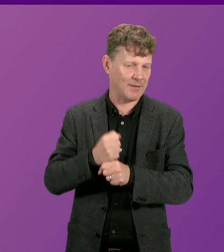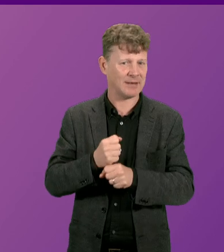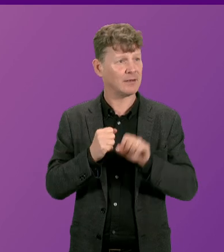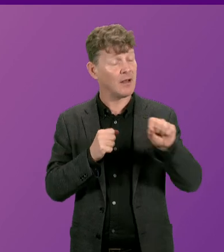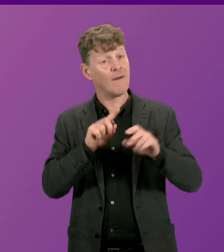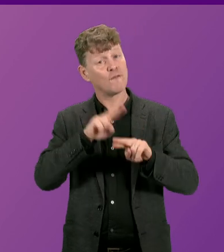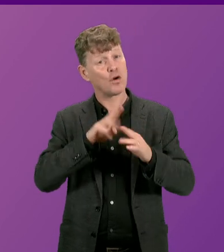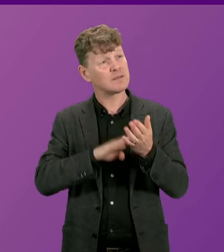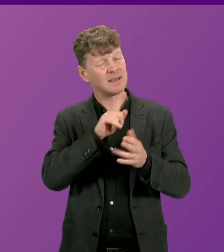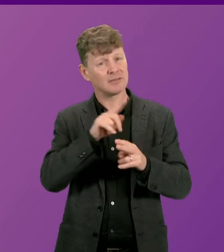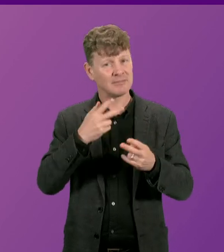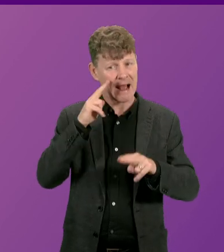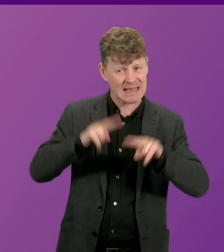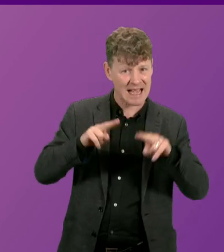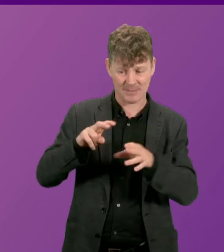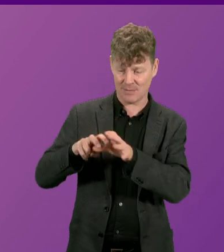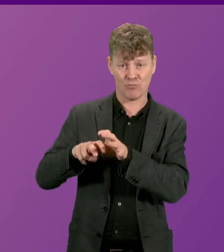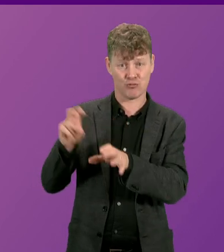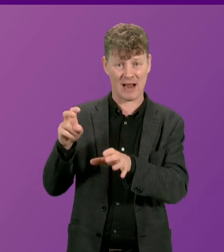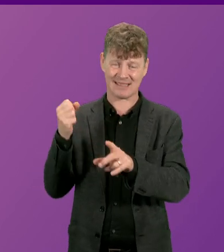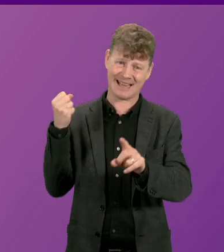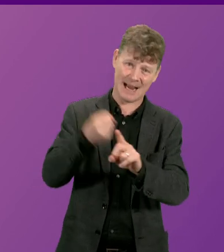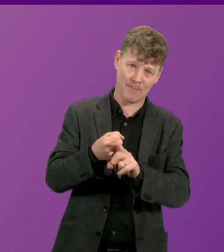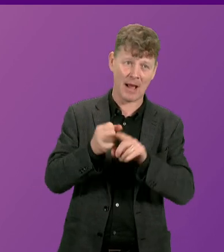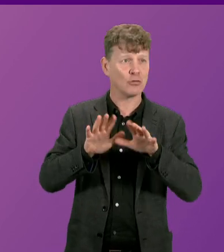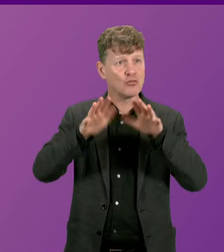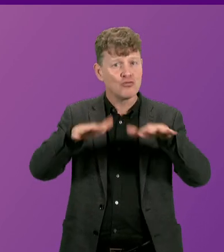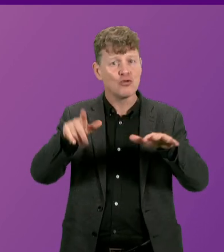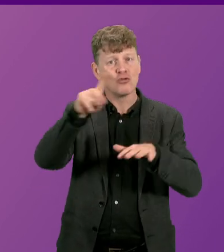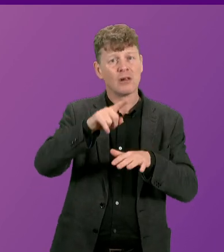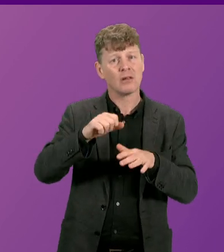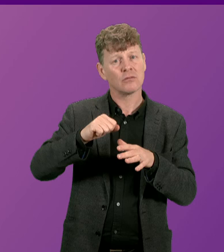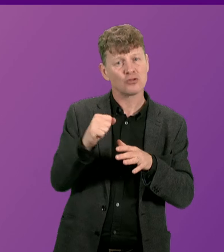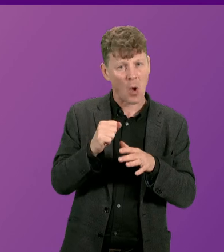the impact of Brexit on the population of rural Scotland and on the ability of businesses across